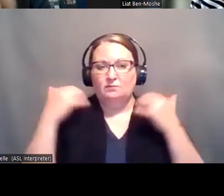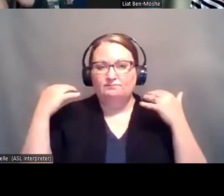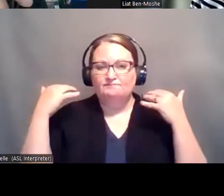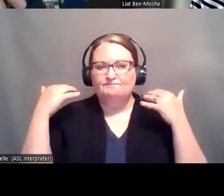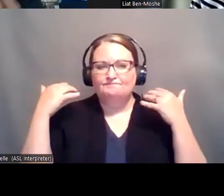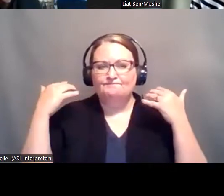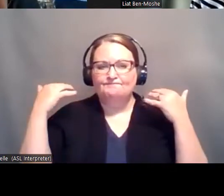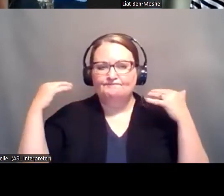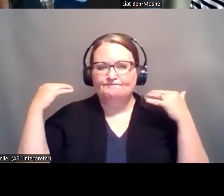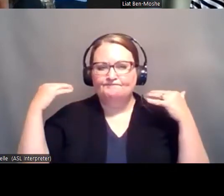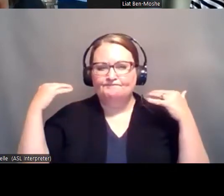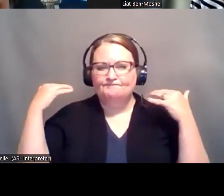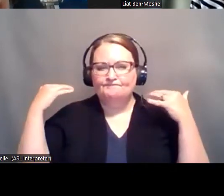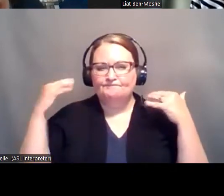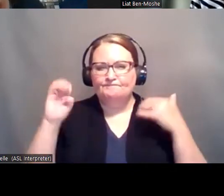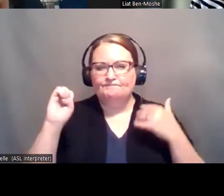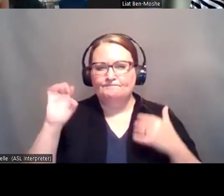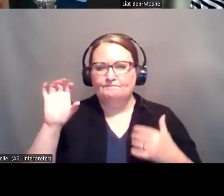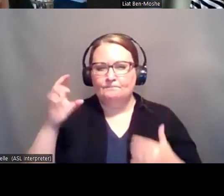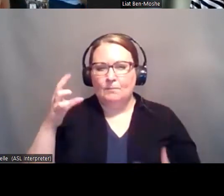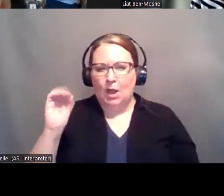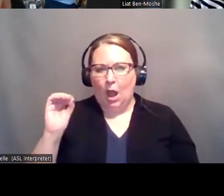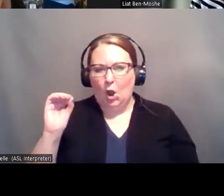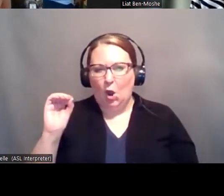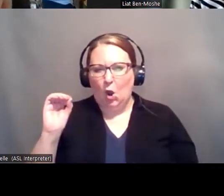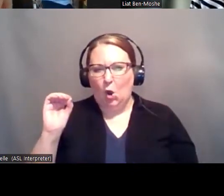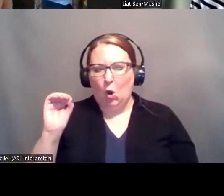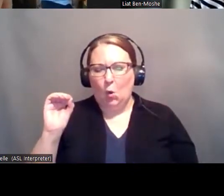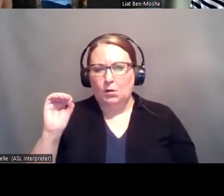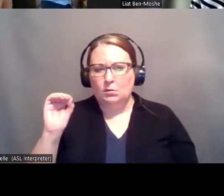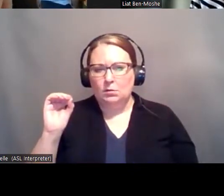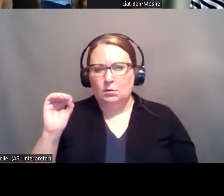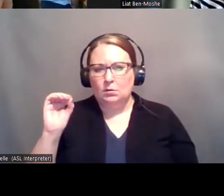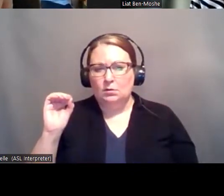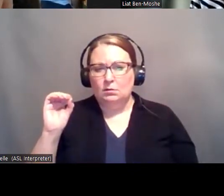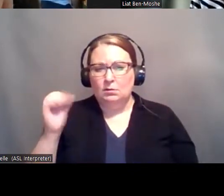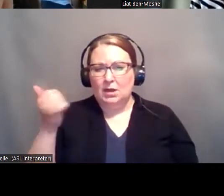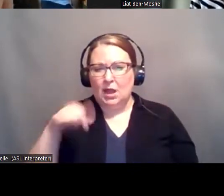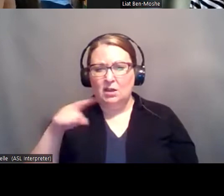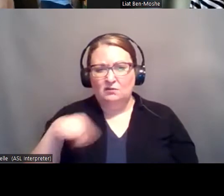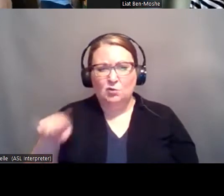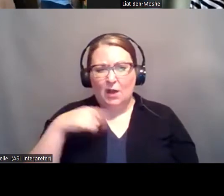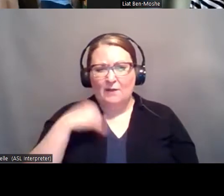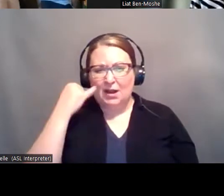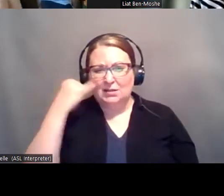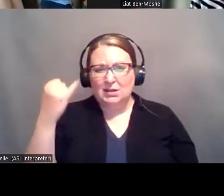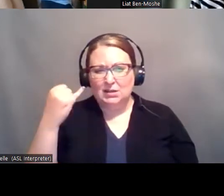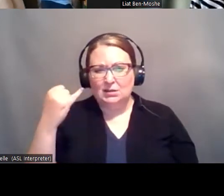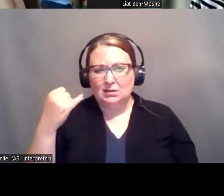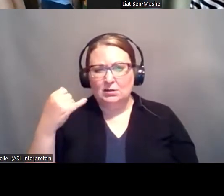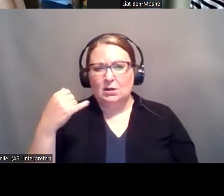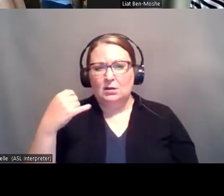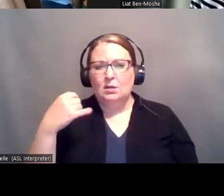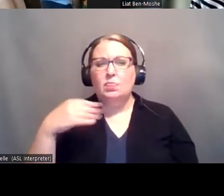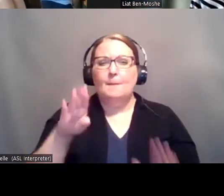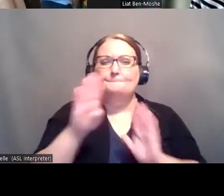with the echo, I'm trying to think, does anybody have any, oh, the background noise might be the...